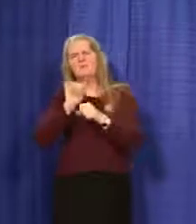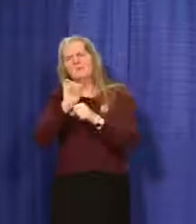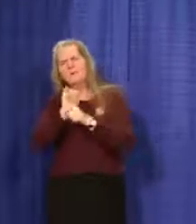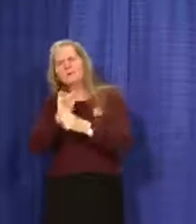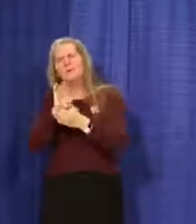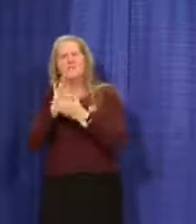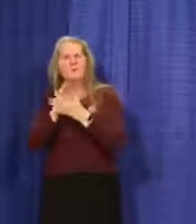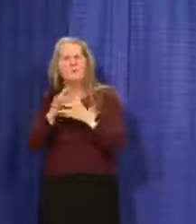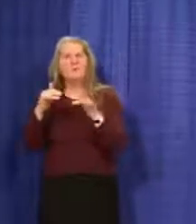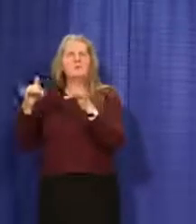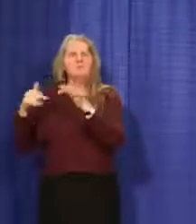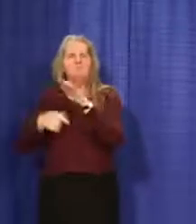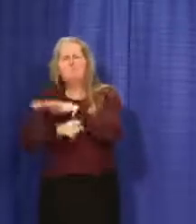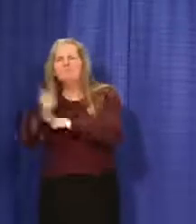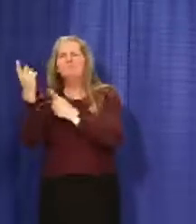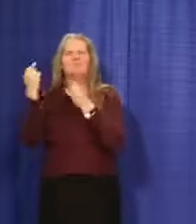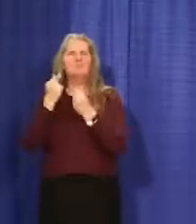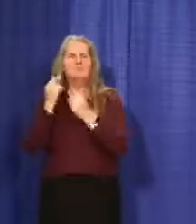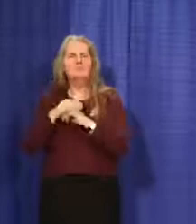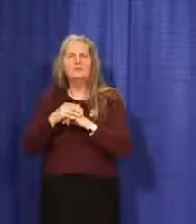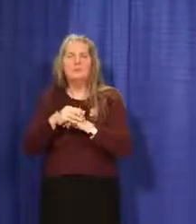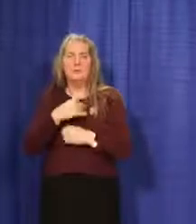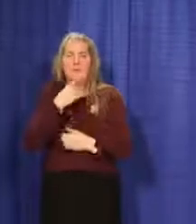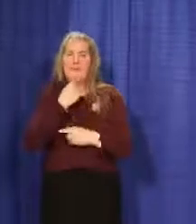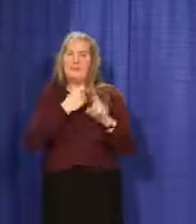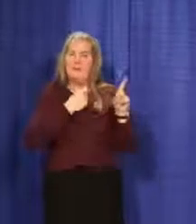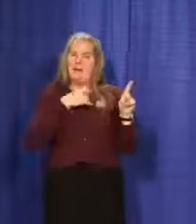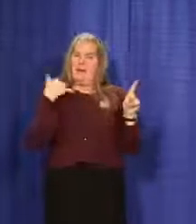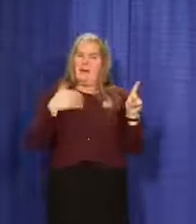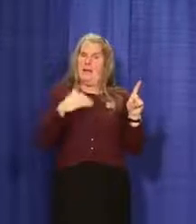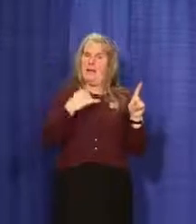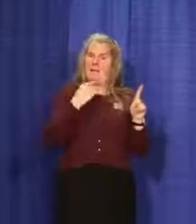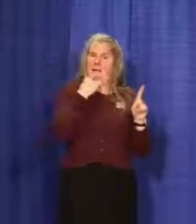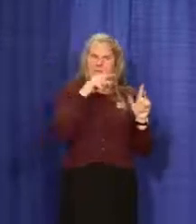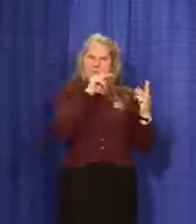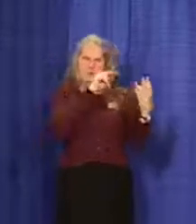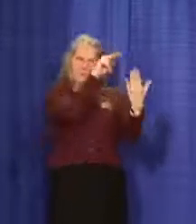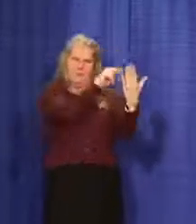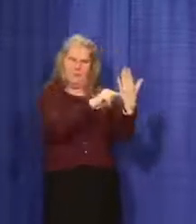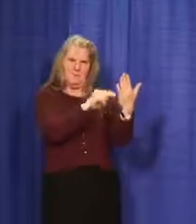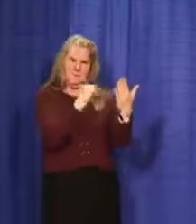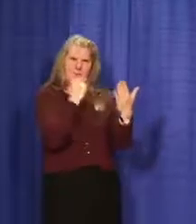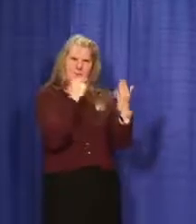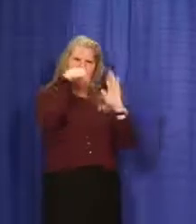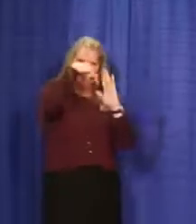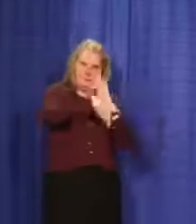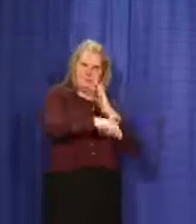to school, work, or play. But any red light symptoms must be taken seriously.